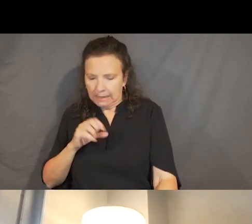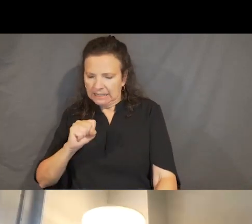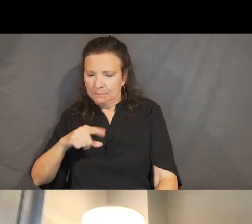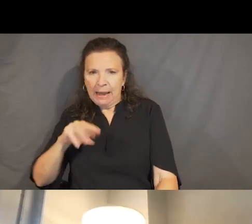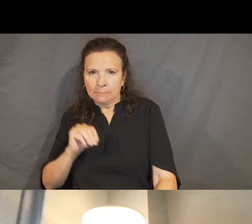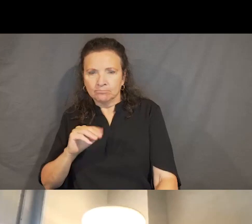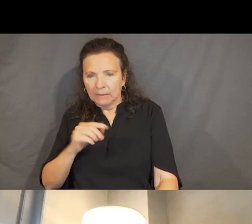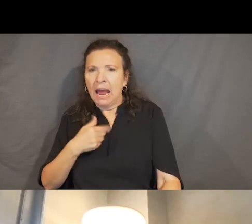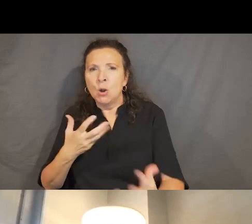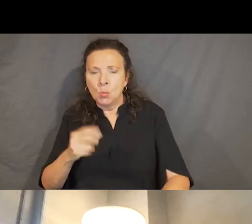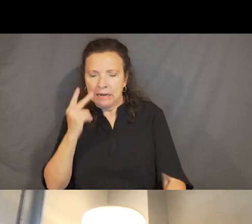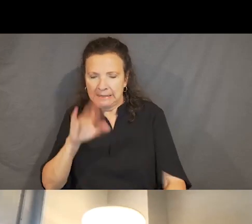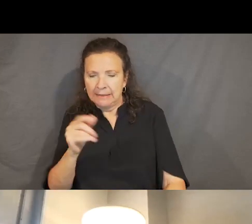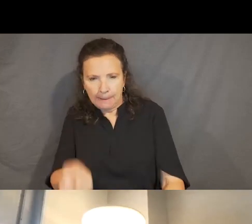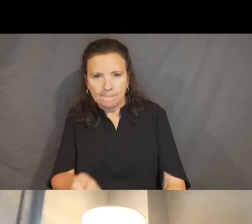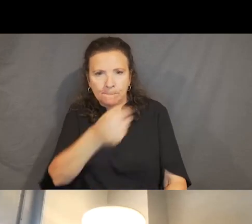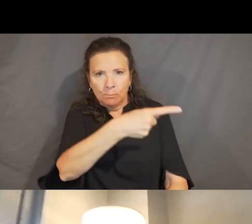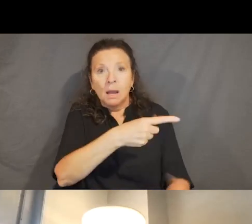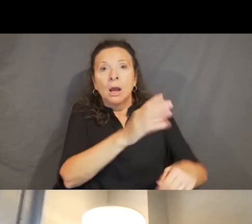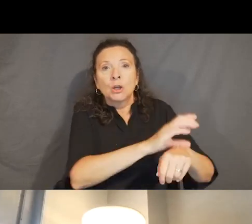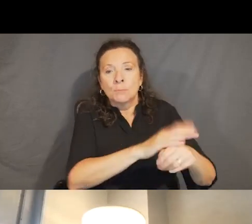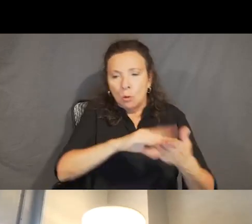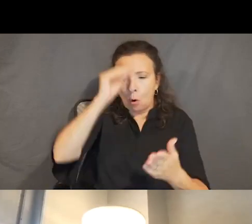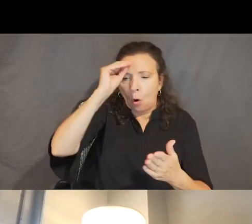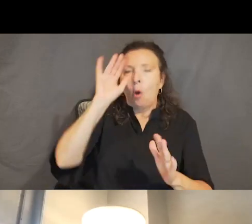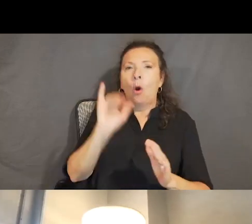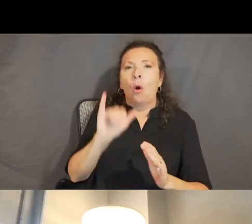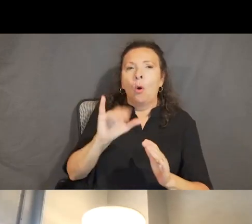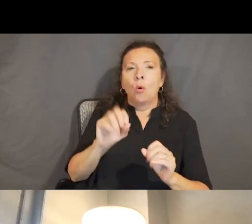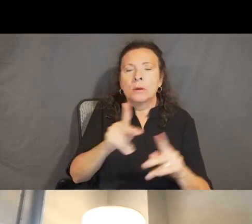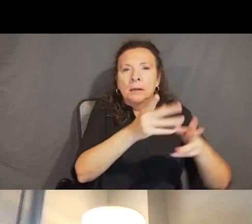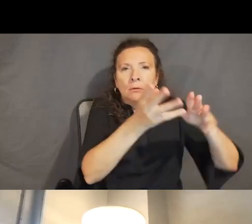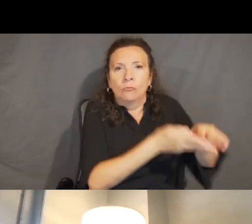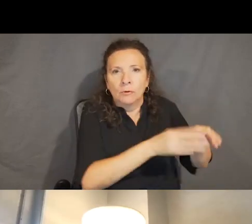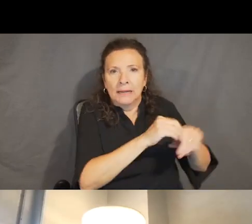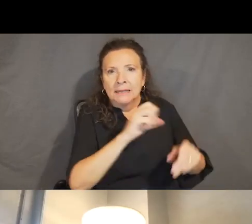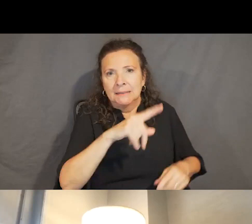and then it adds it to its database. So machine learning is just processing, analyzing,